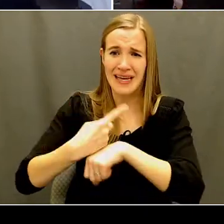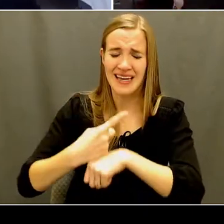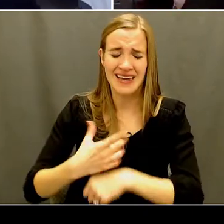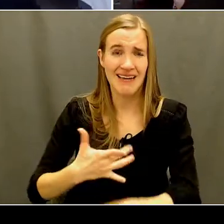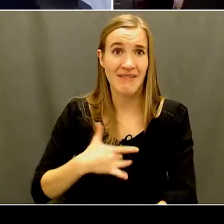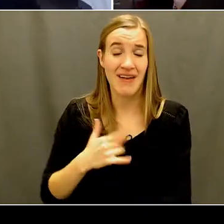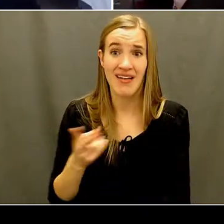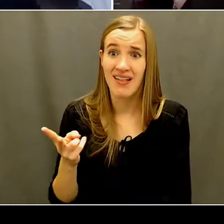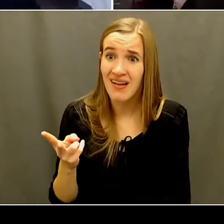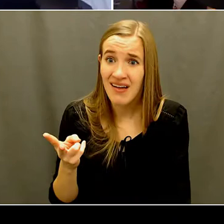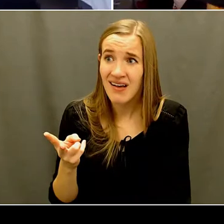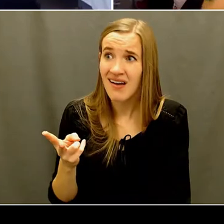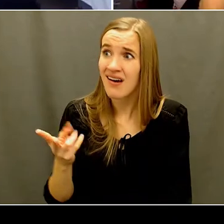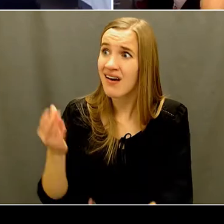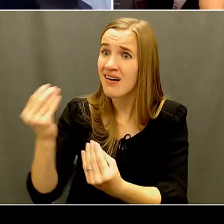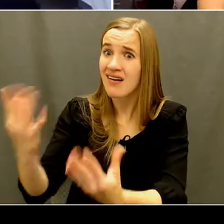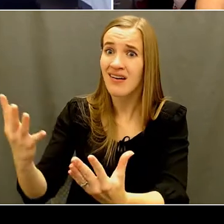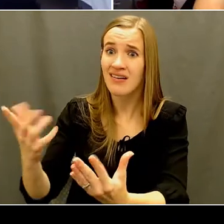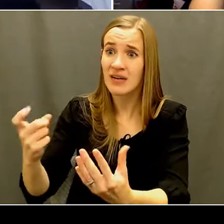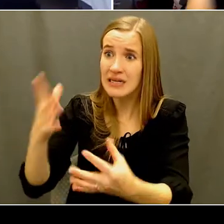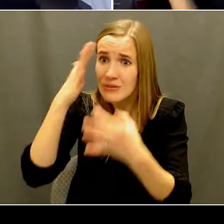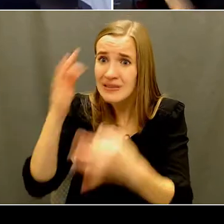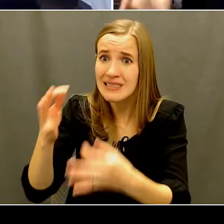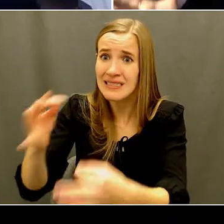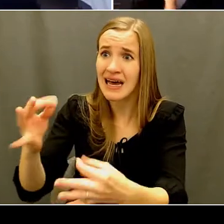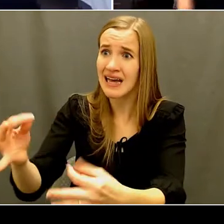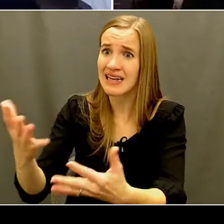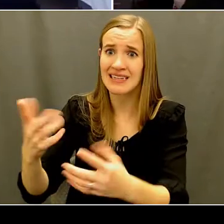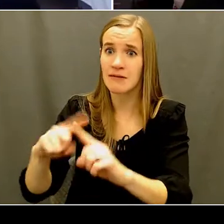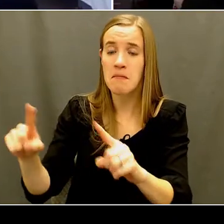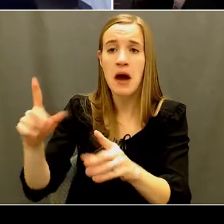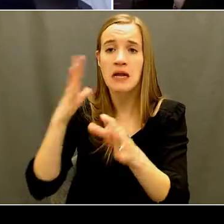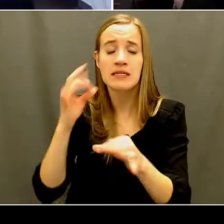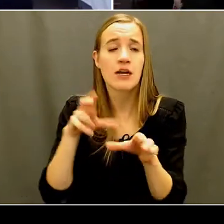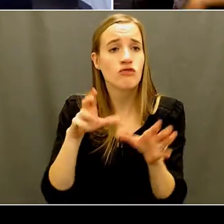everything you have to say all day and I'm sure there's a longer story. I think